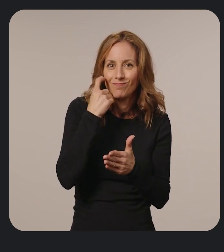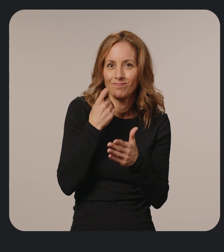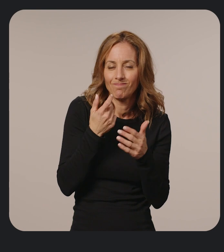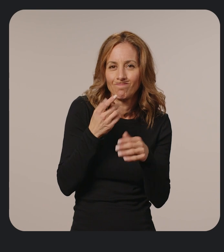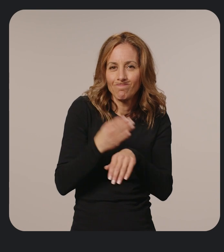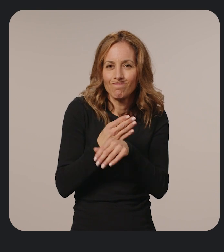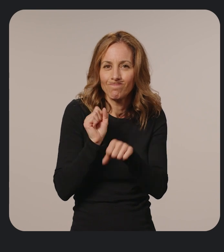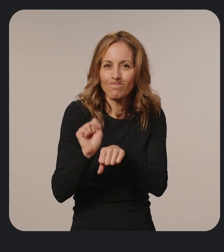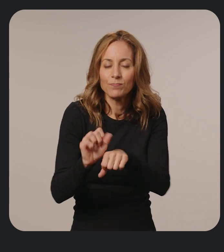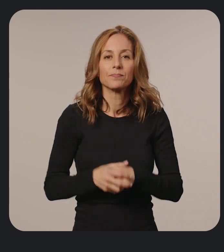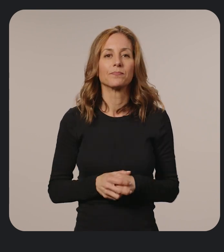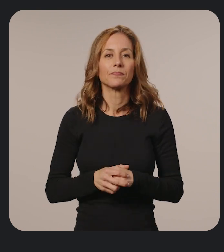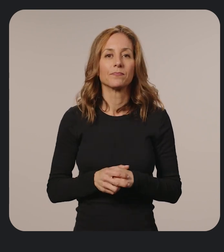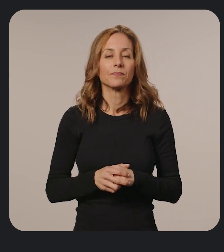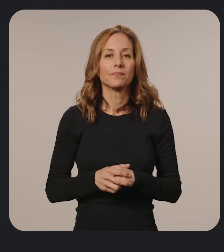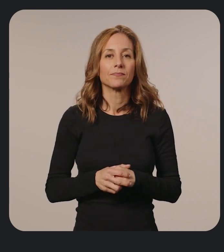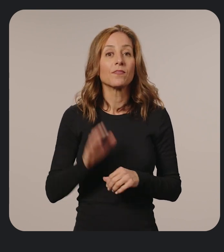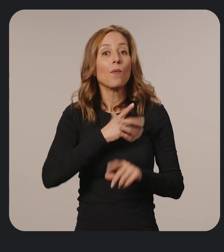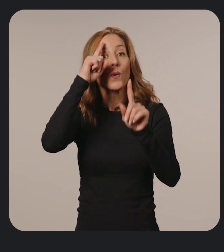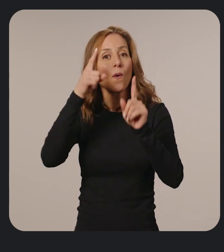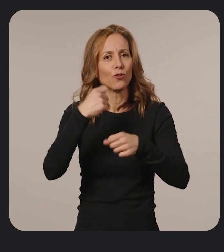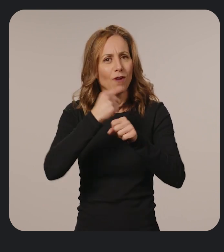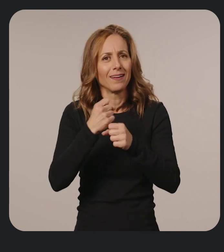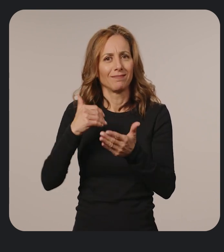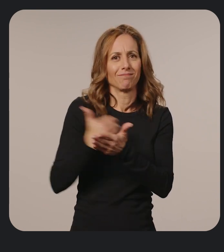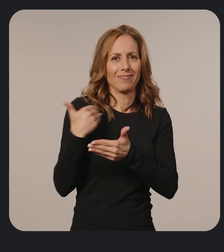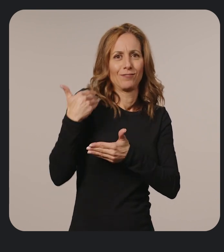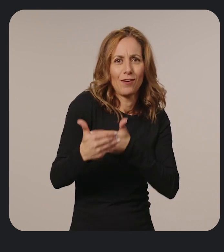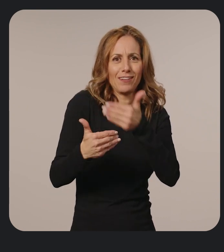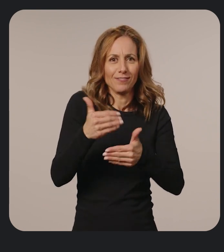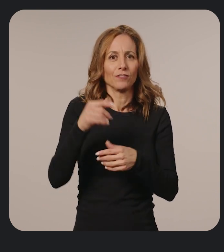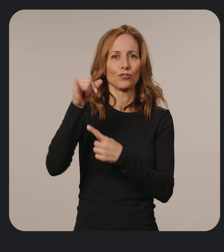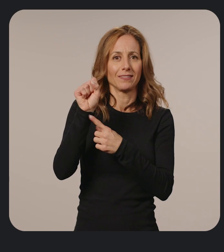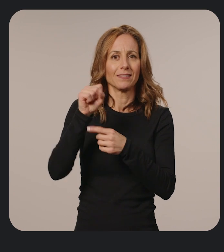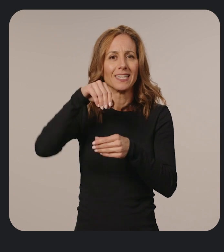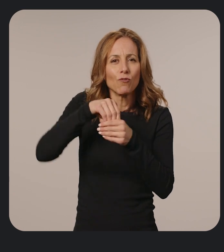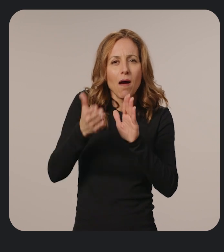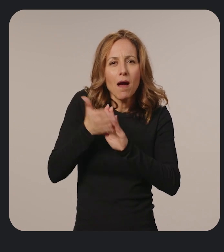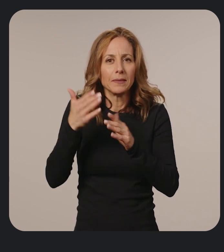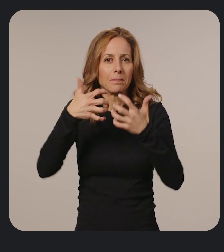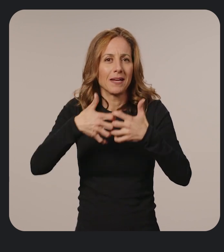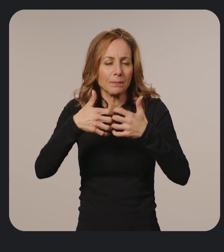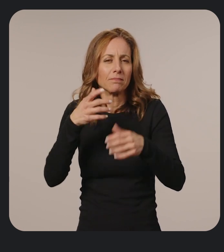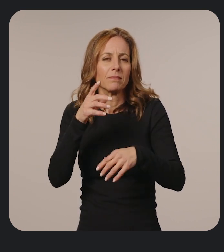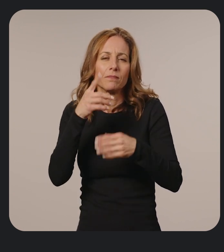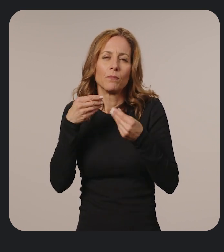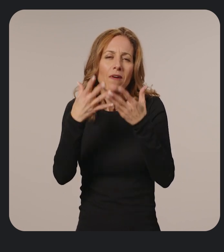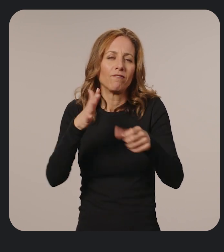to improve on this. Today, we'd like you to see our recent efforts. Our goal is to create a next-generation JS interop